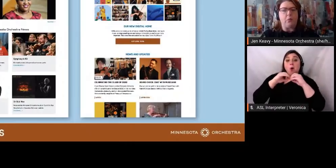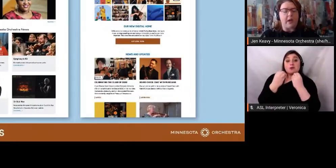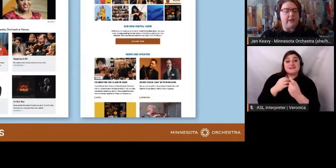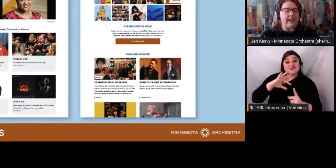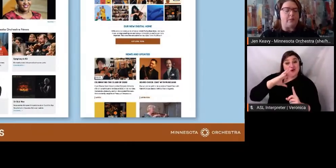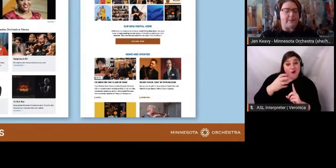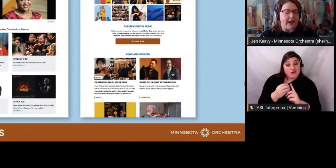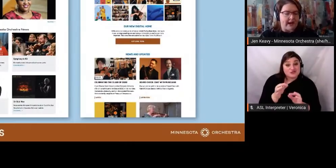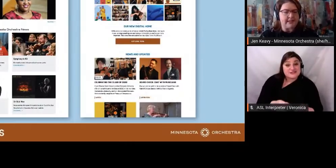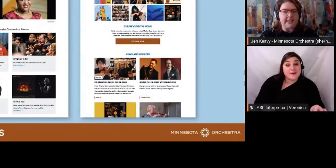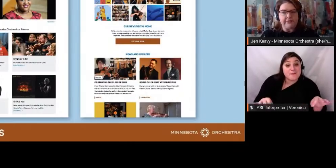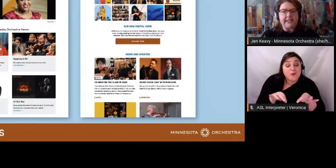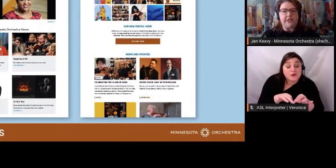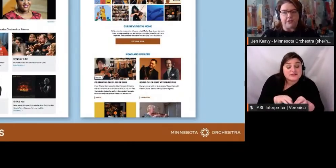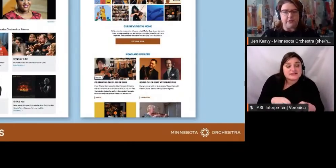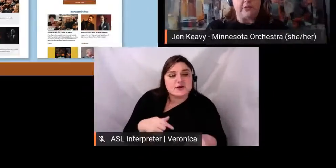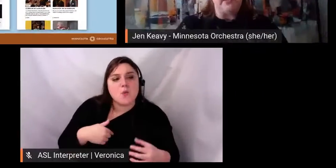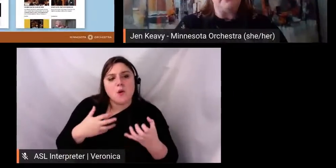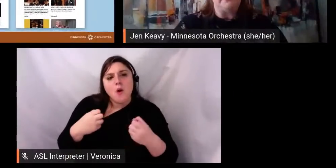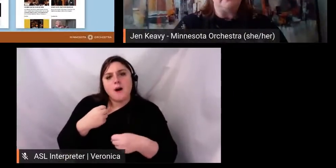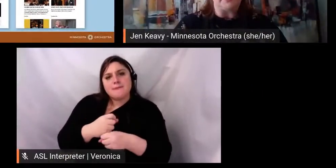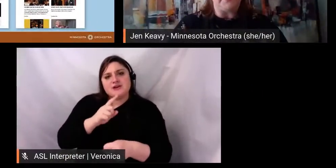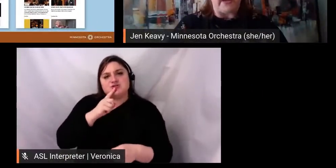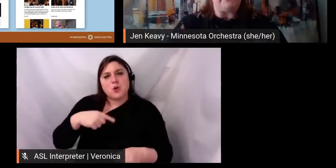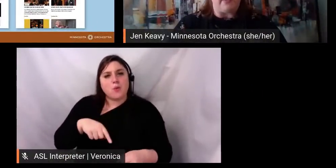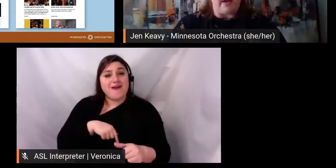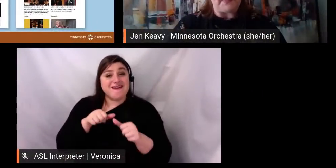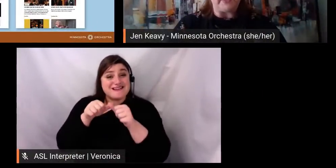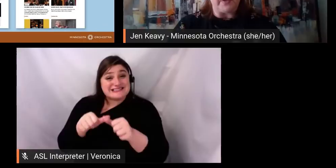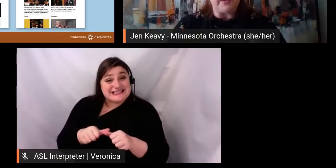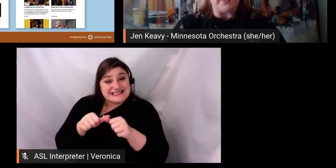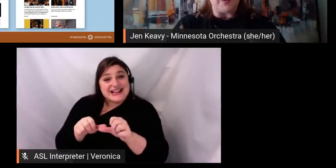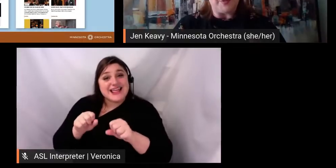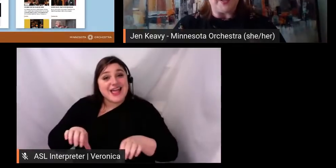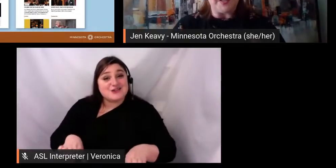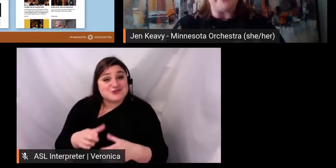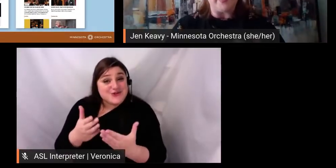around what can we positively do despite the obstacles and restrictions